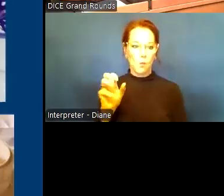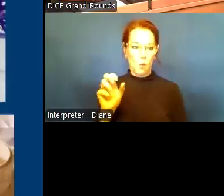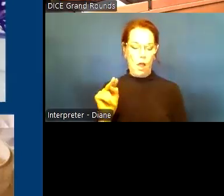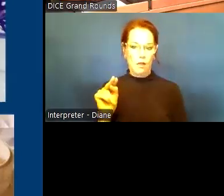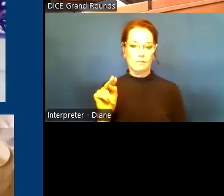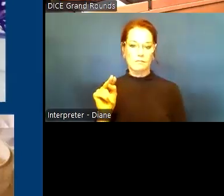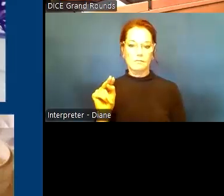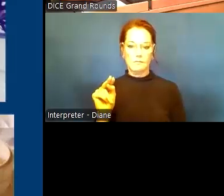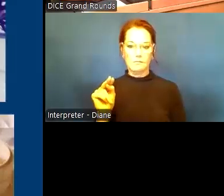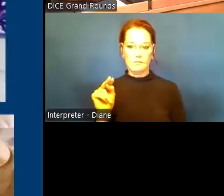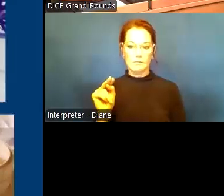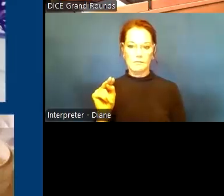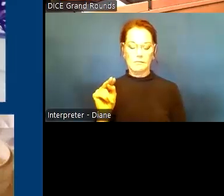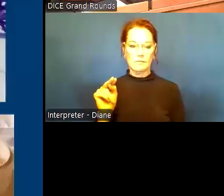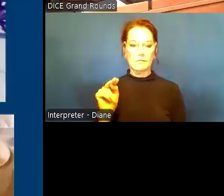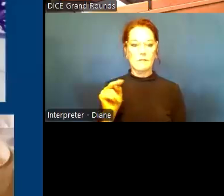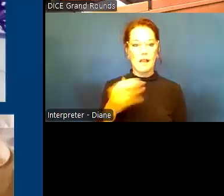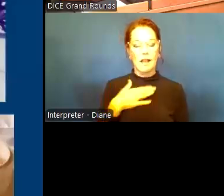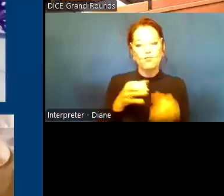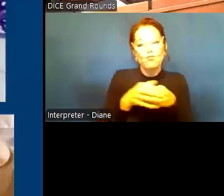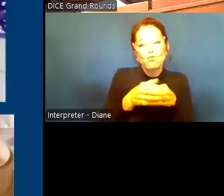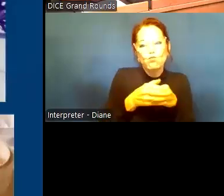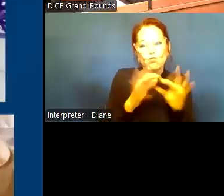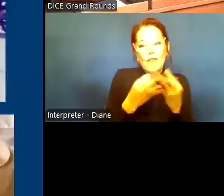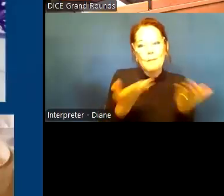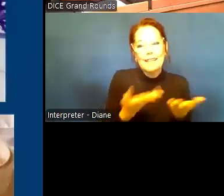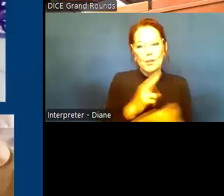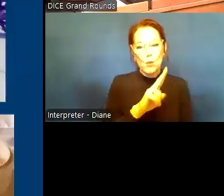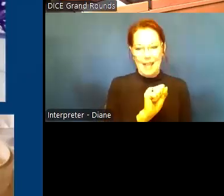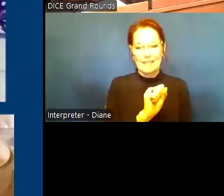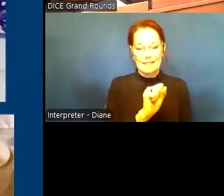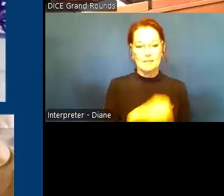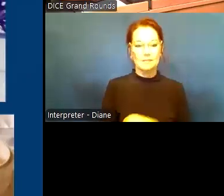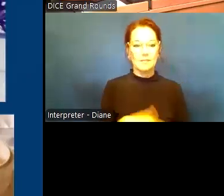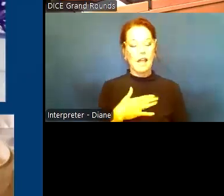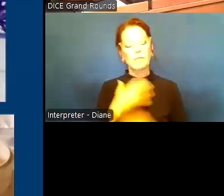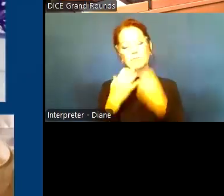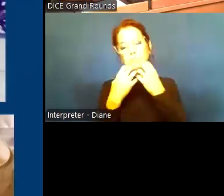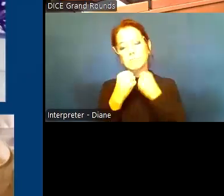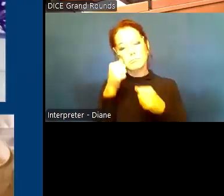my more media families here in in the US uh my have fond memories growing up um attending